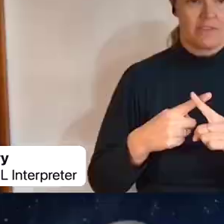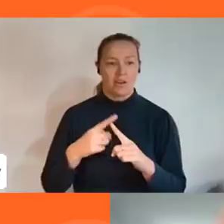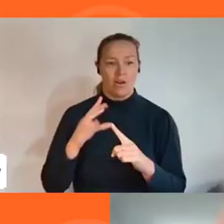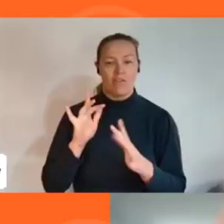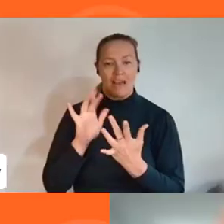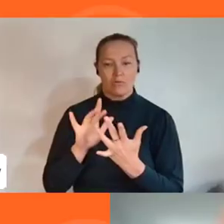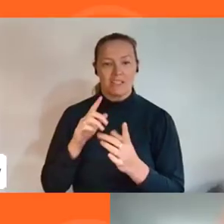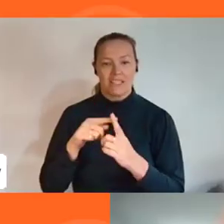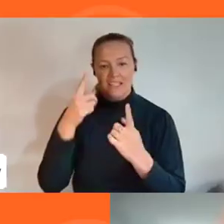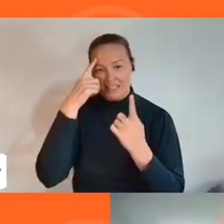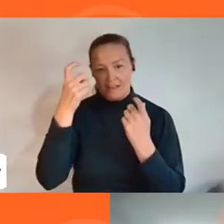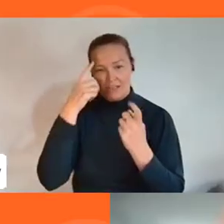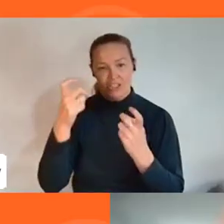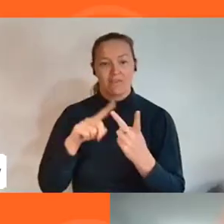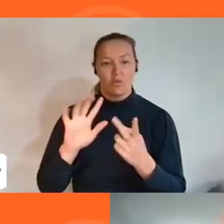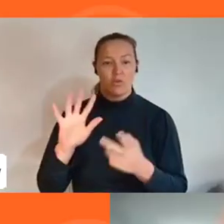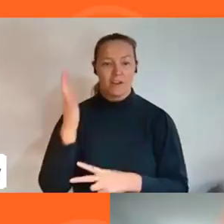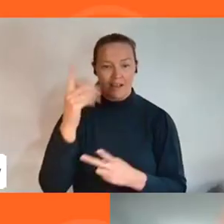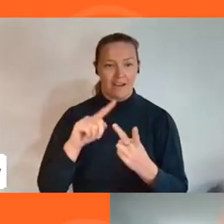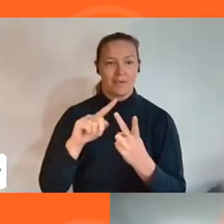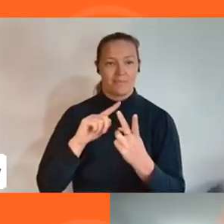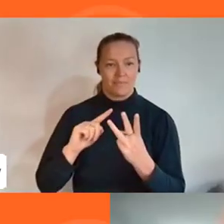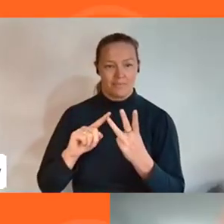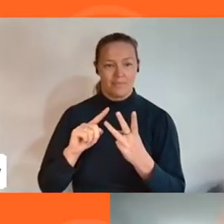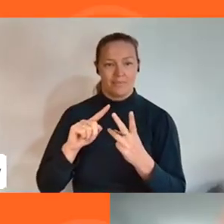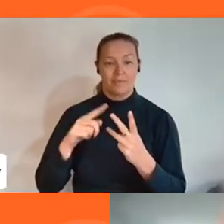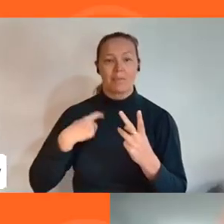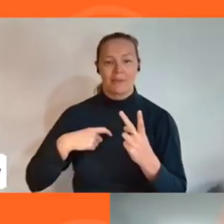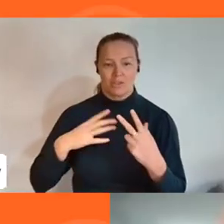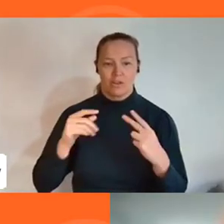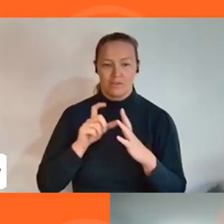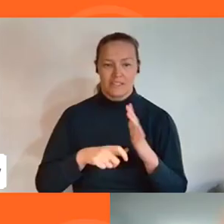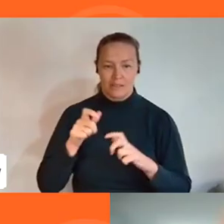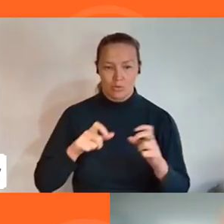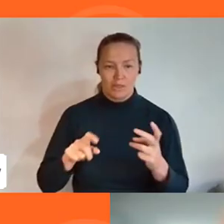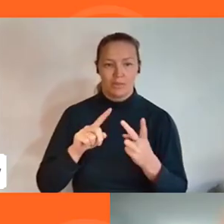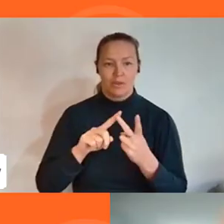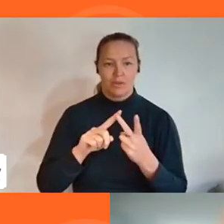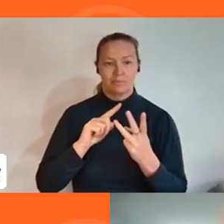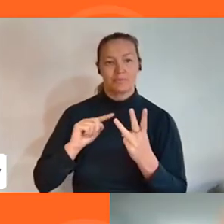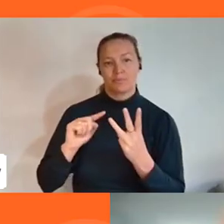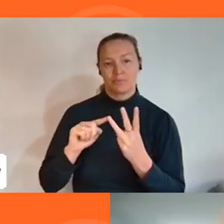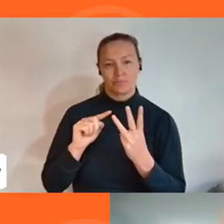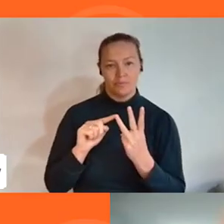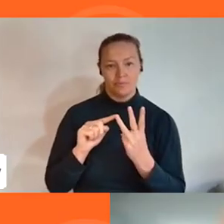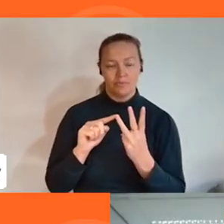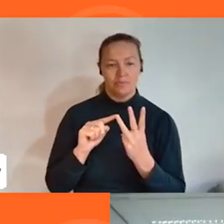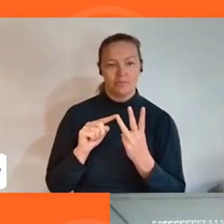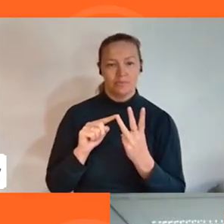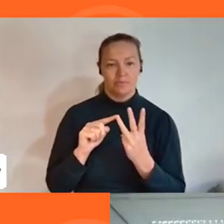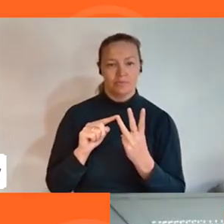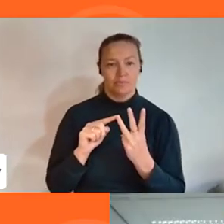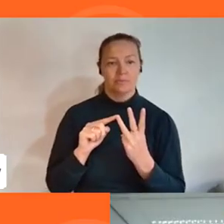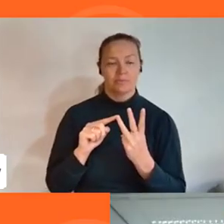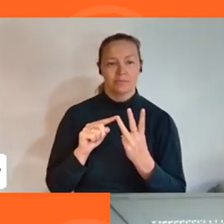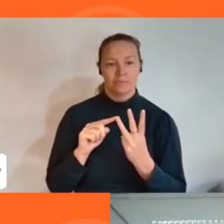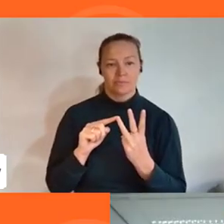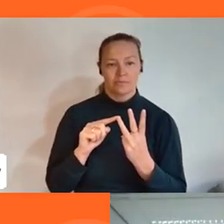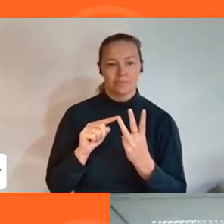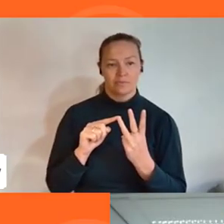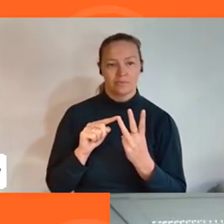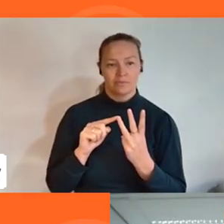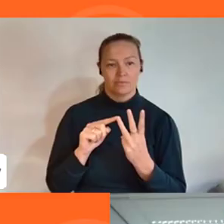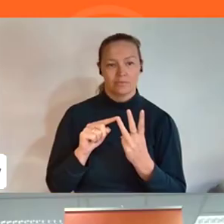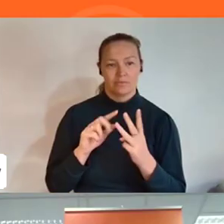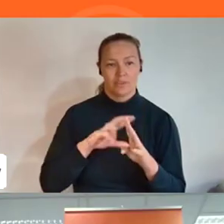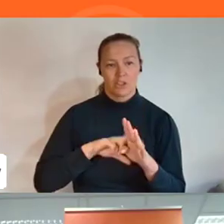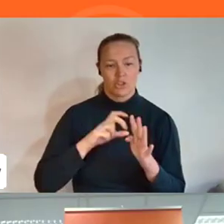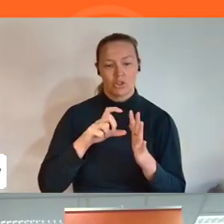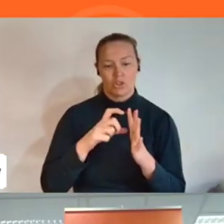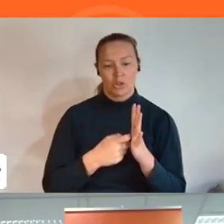innovation for Whaikaha The Ministry of Disabled People, and we're also going to have Drs Emily,